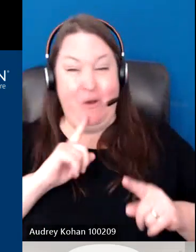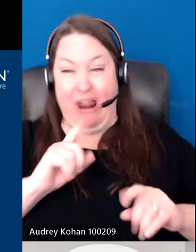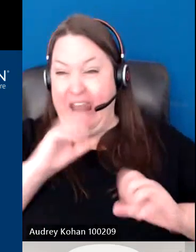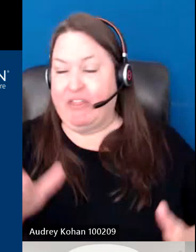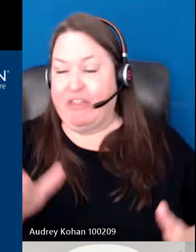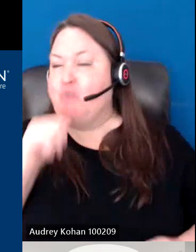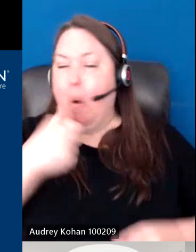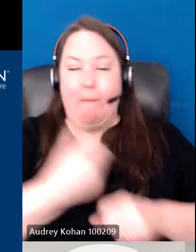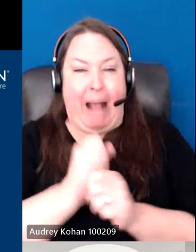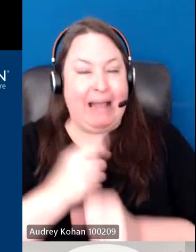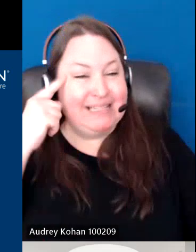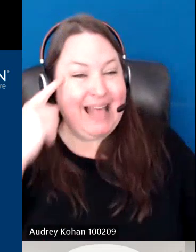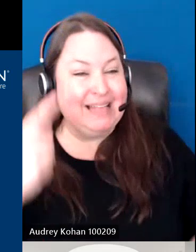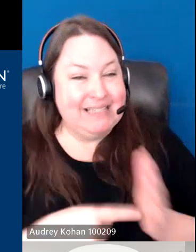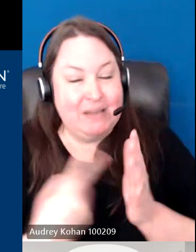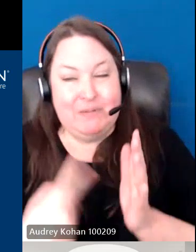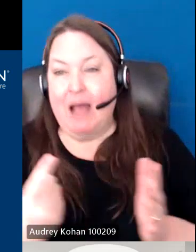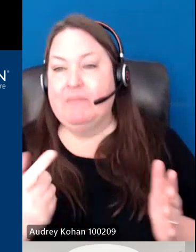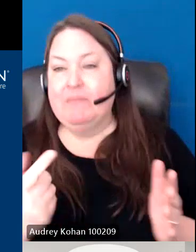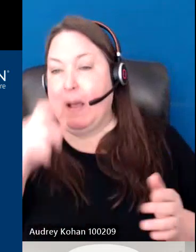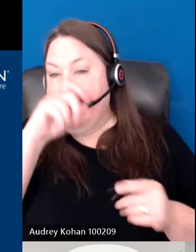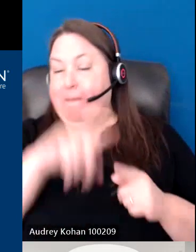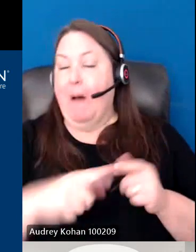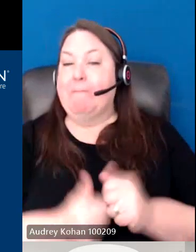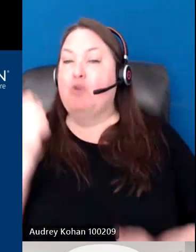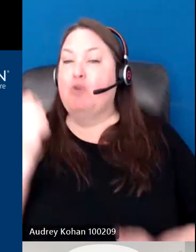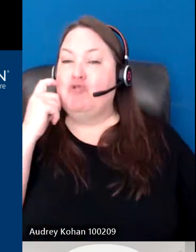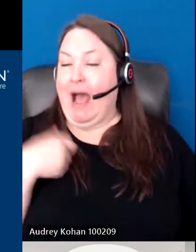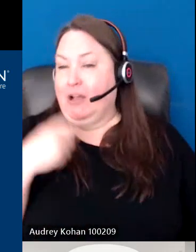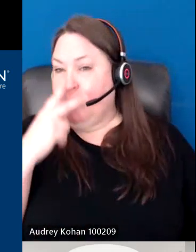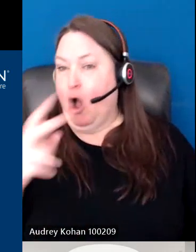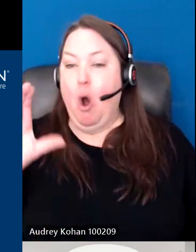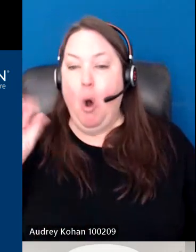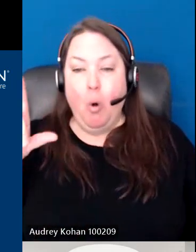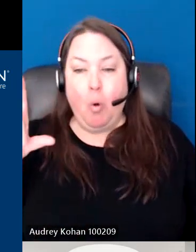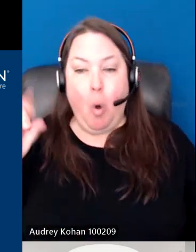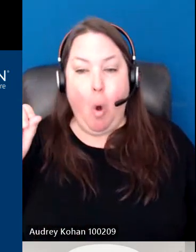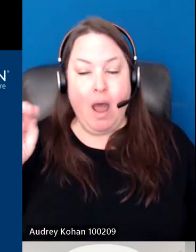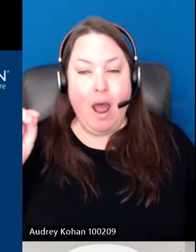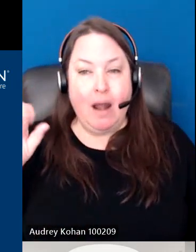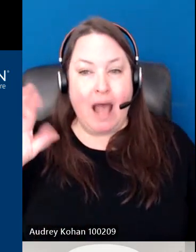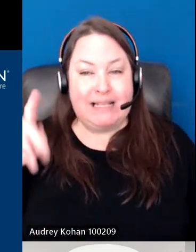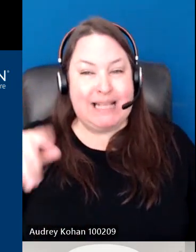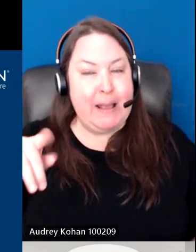make sense in some cases but the latest one I've seen was a colonoscopy prep the Colonoscopy prep